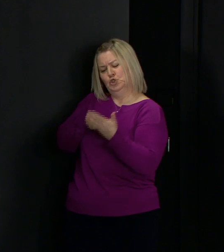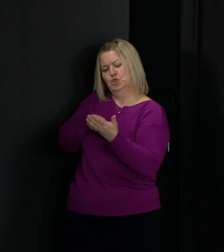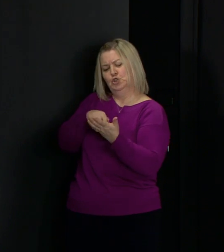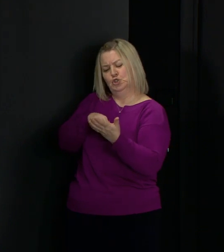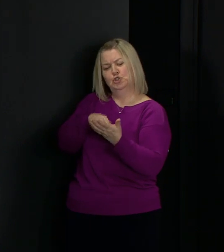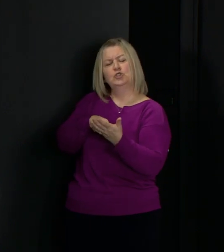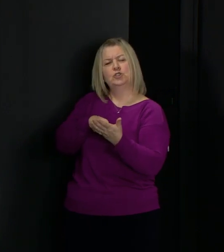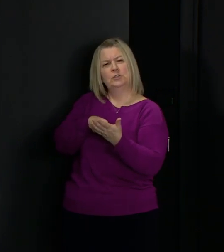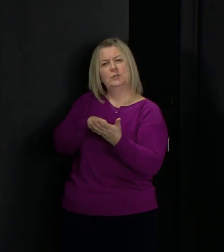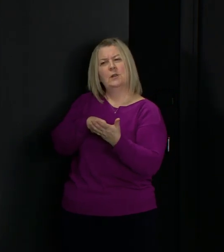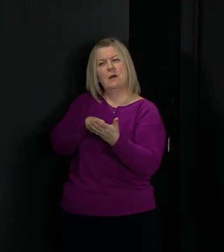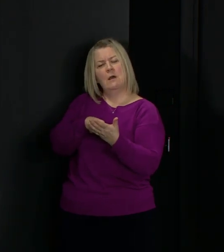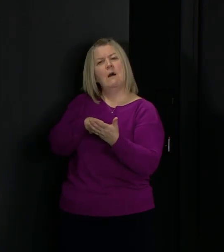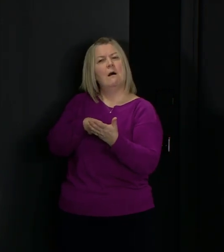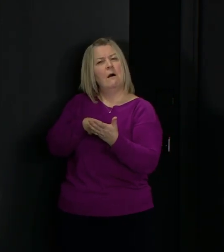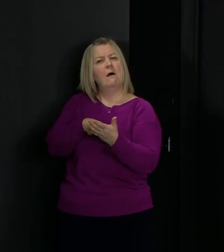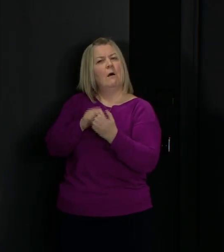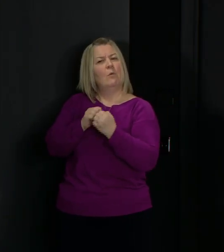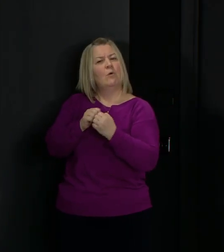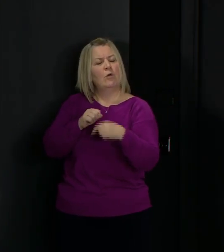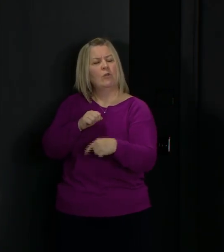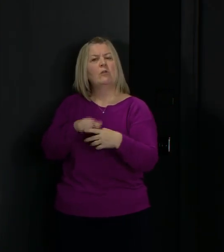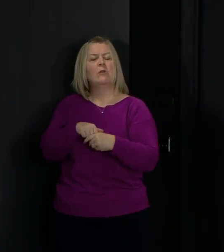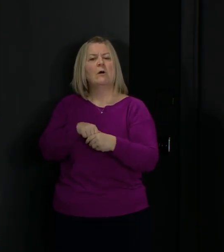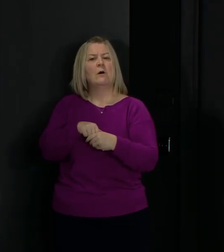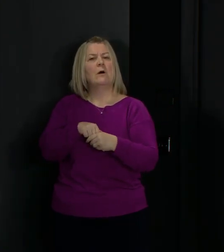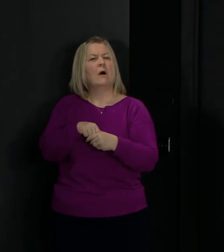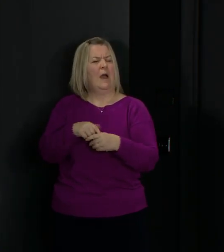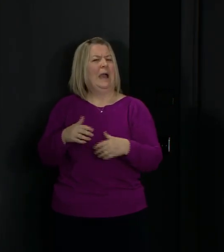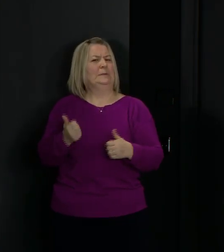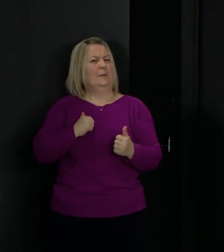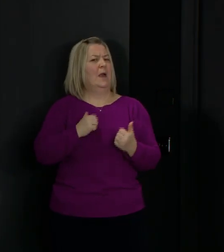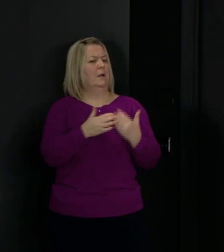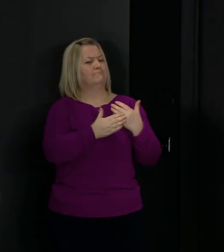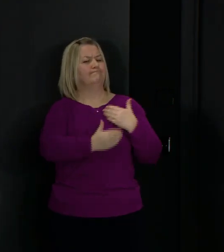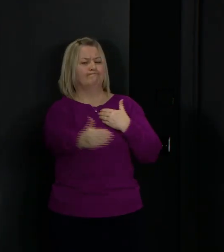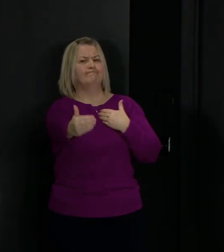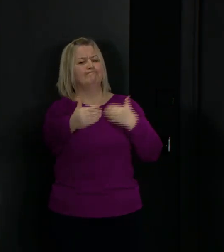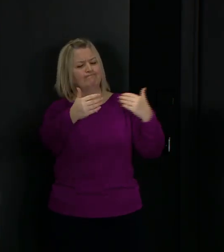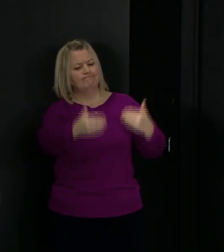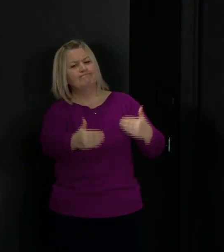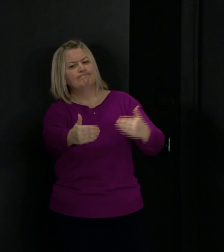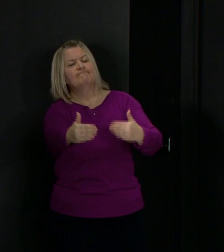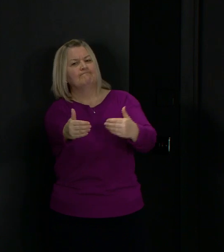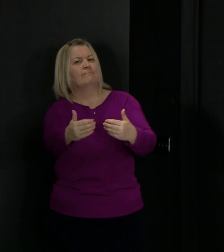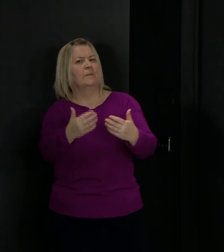time. I think that over the coming period we will definitely be seeing much more complete